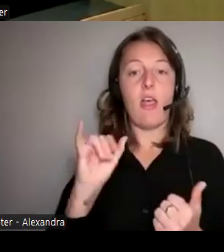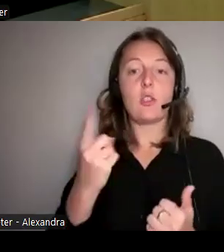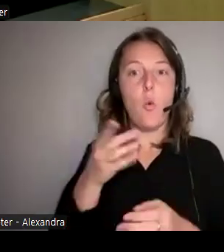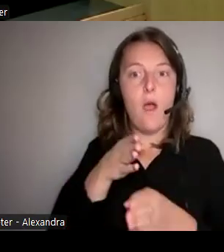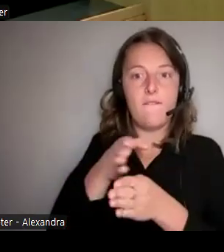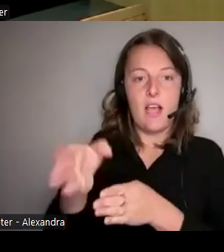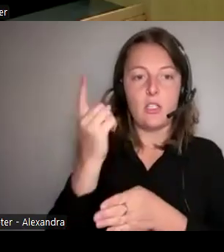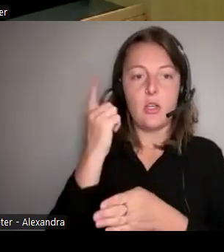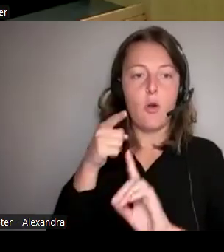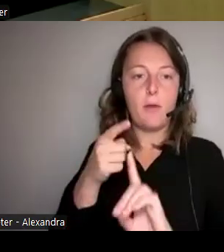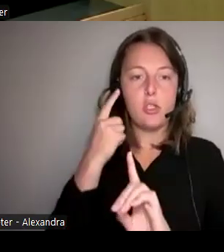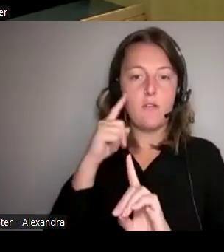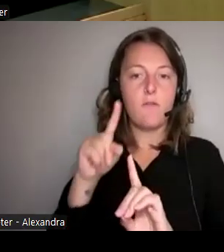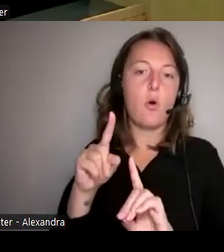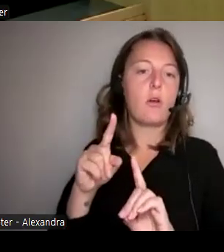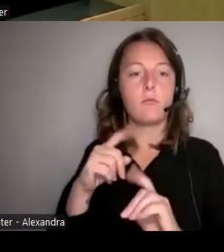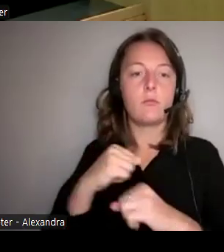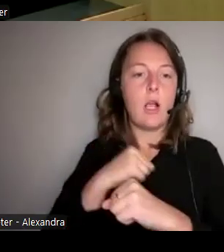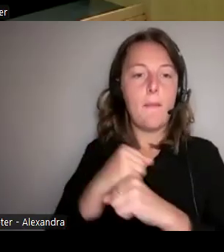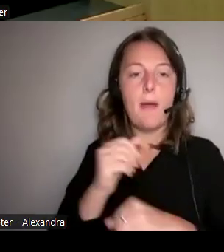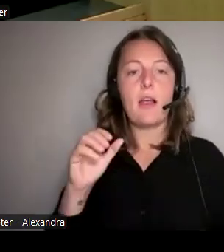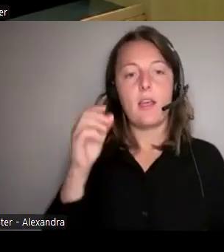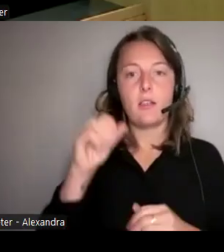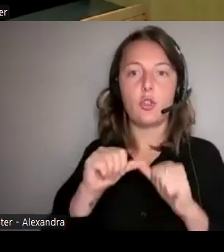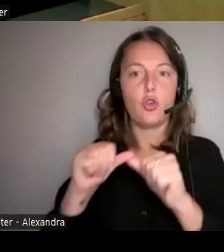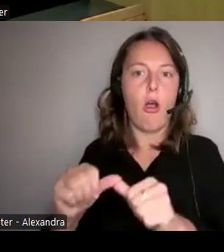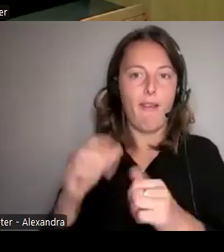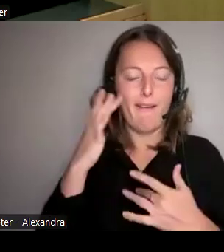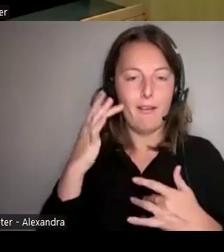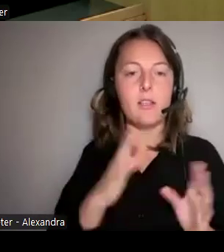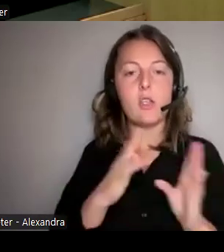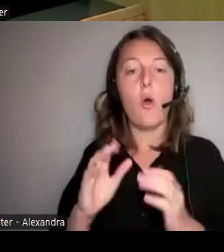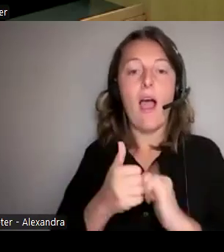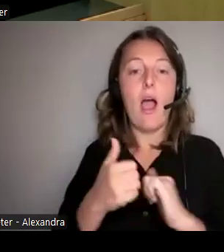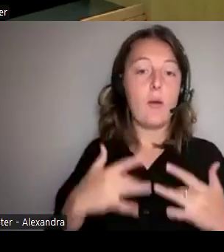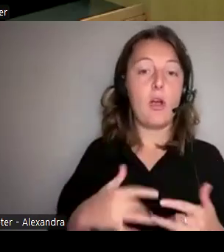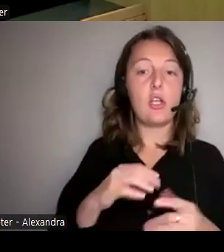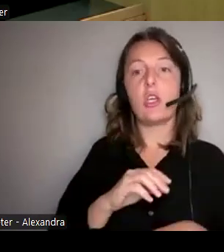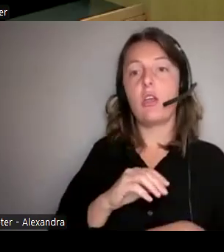for instance, how does depression contribute to the function of obesity? Um how does exposure to